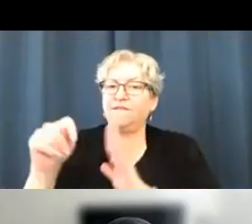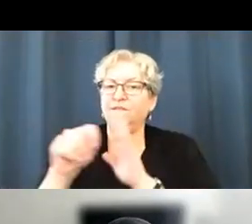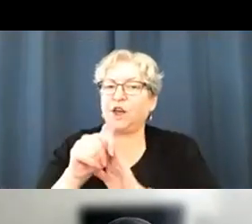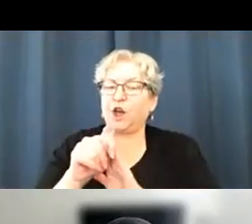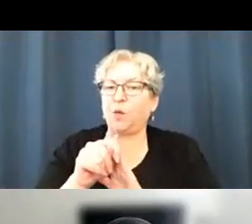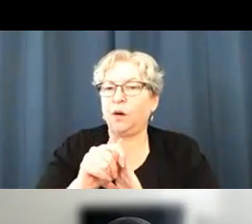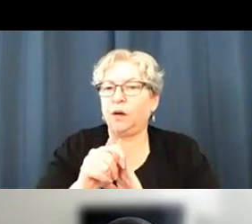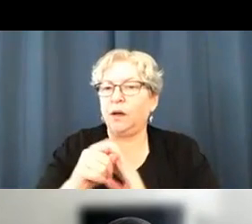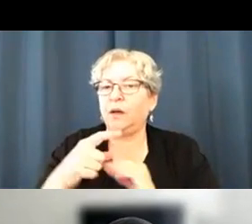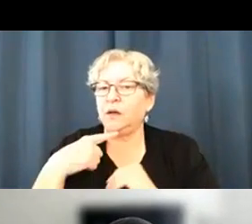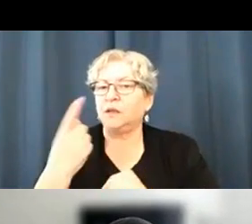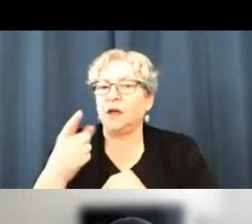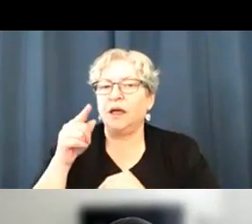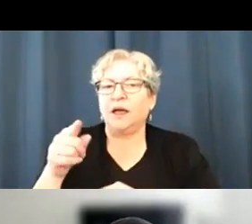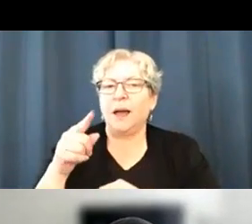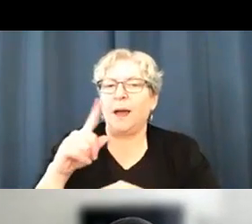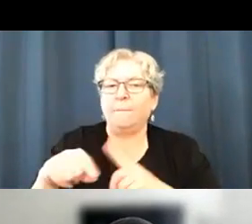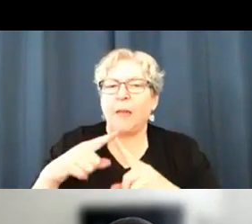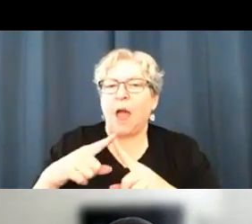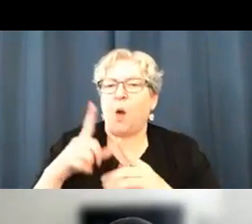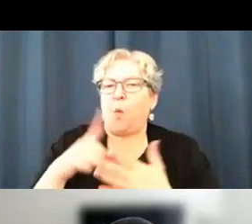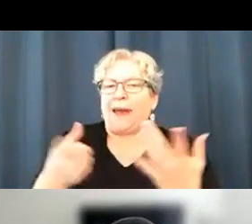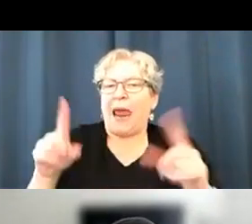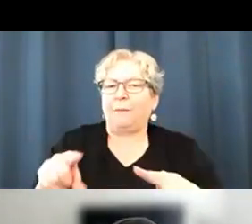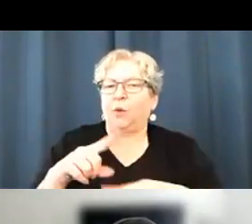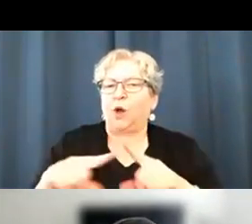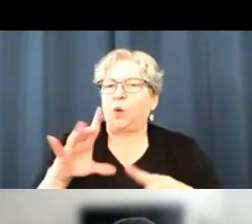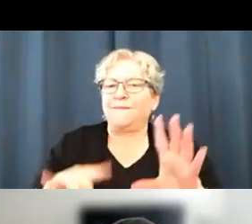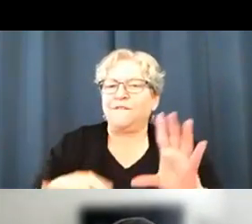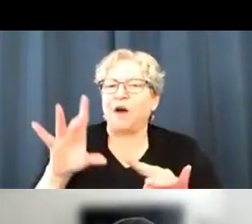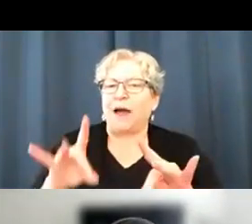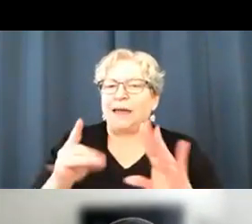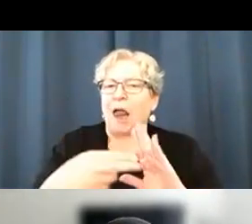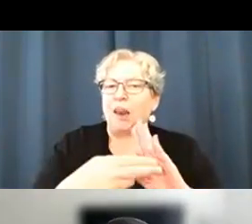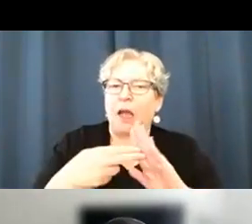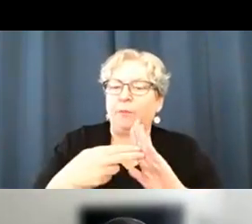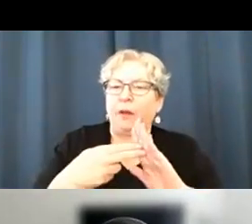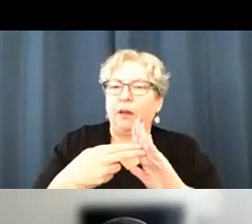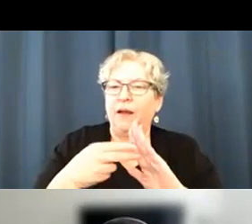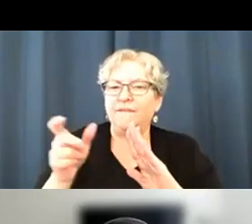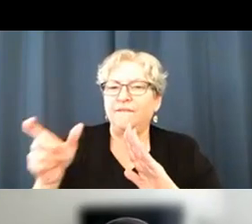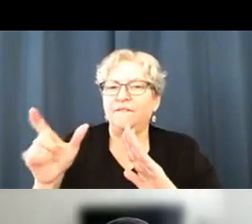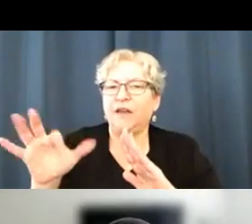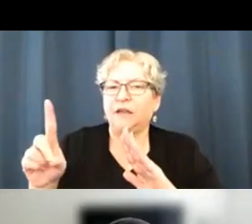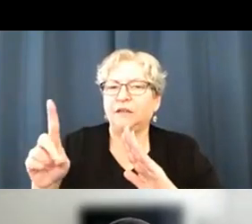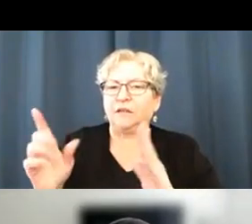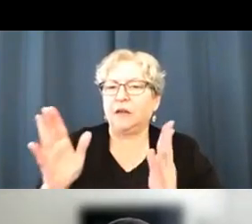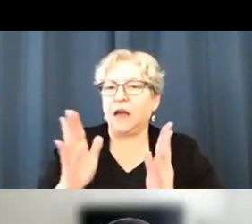Basically, it's about what happens when you find a label field. So, I'm gonna ask William to play that for us.